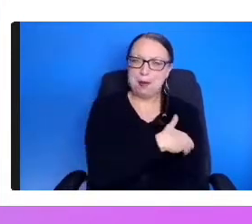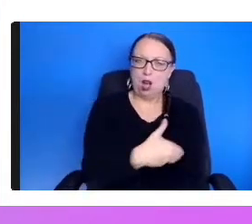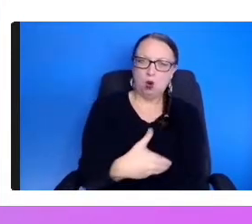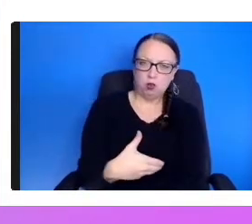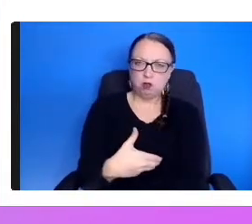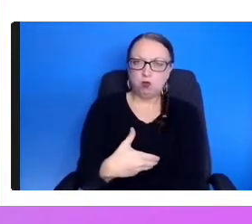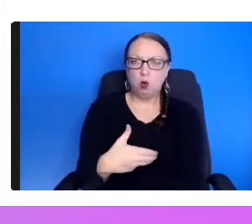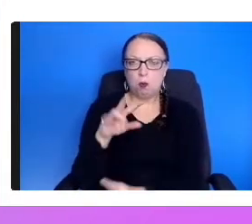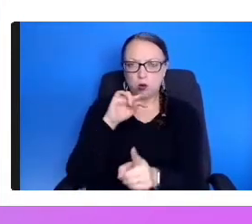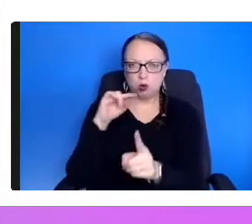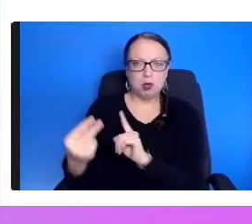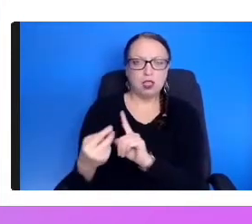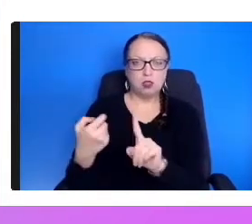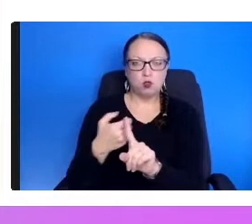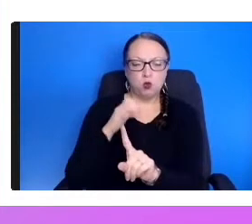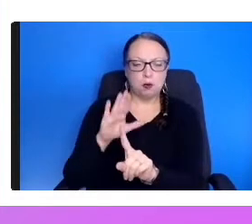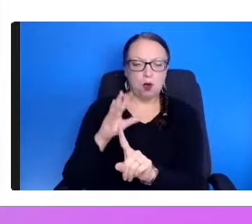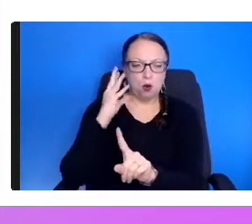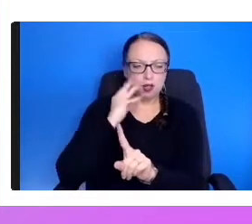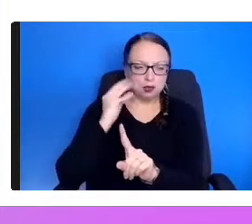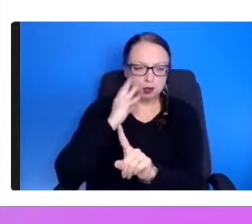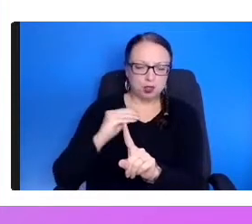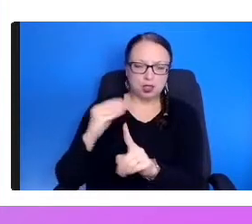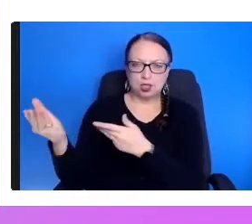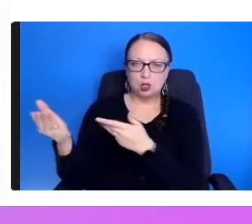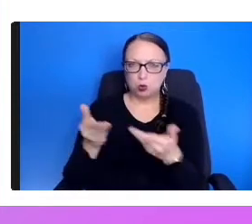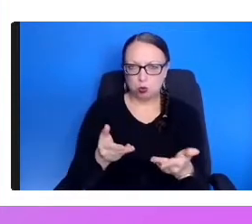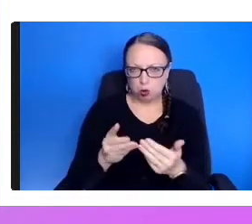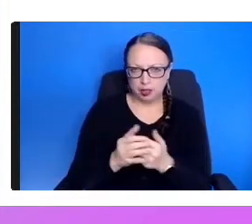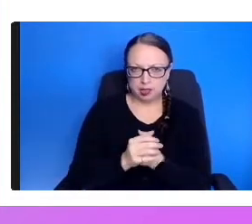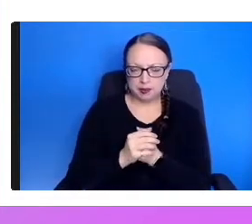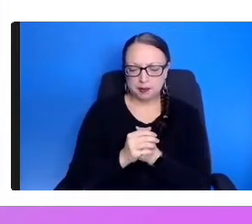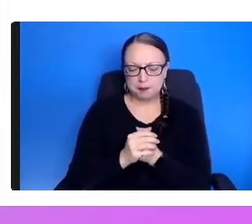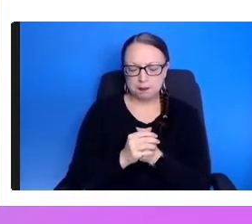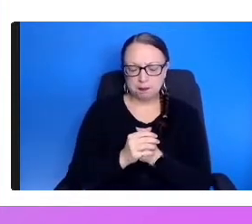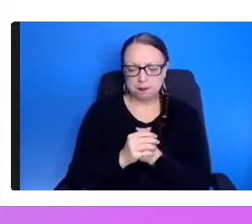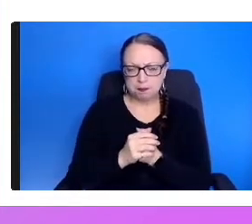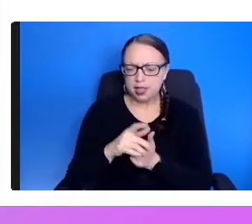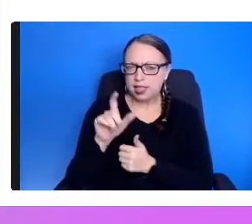to bring to the table. And these needs are not yet